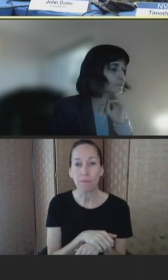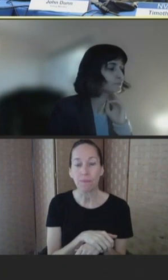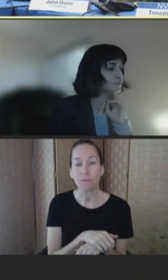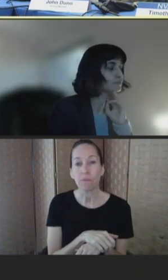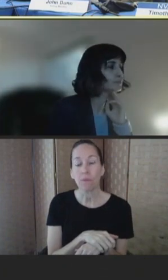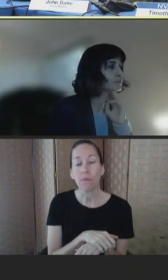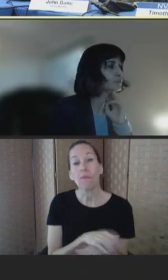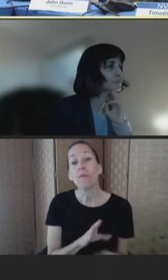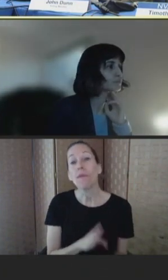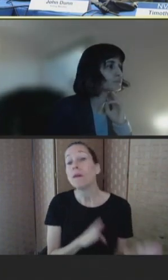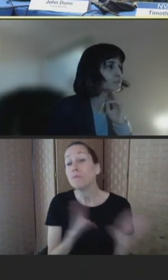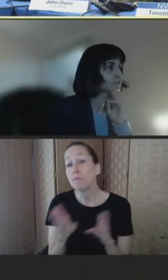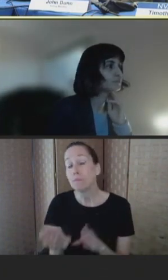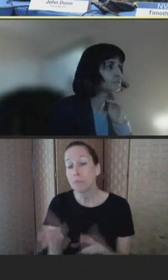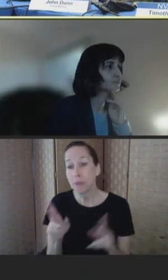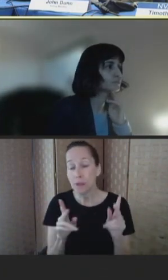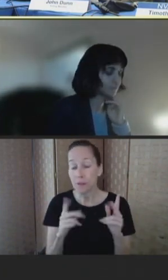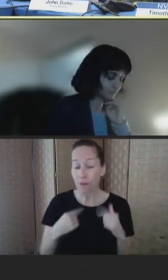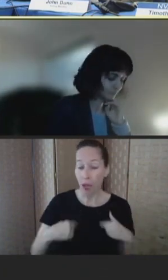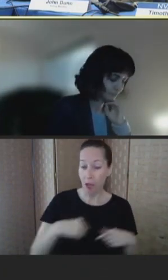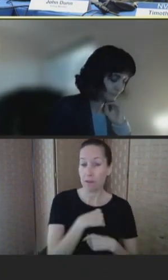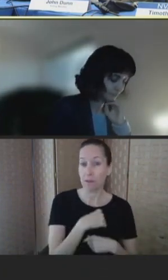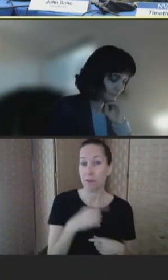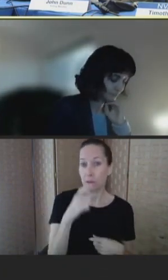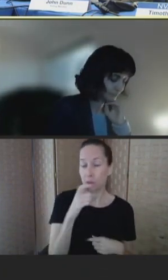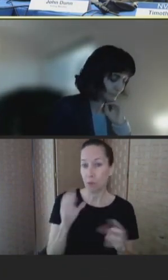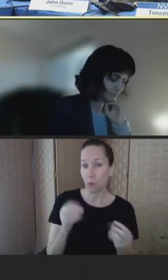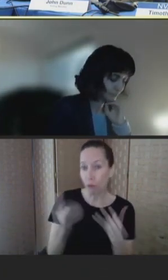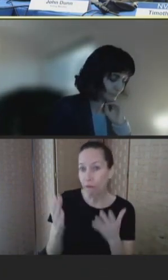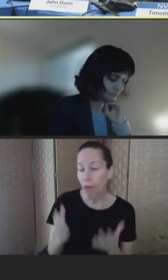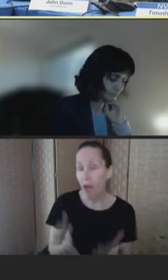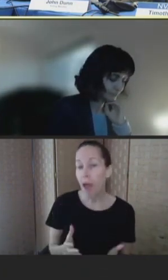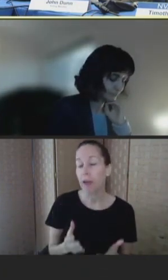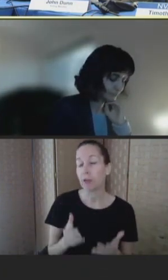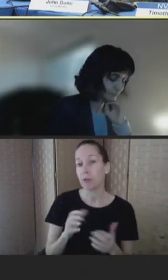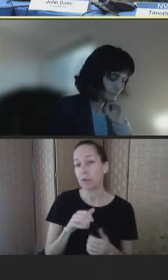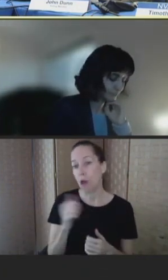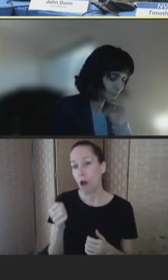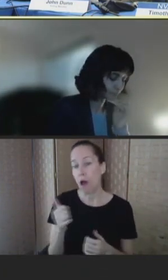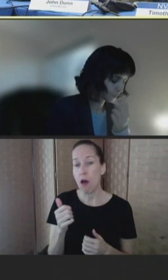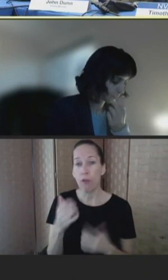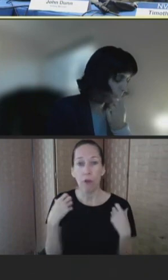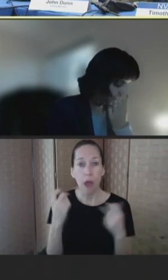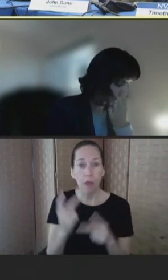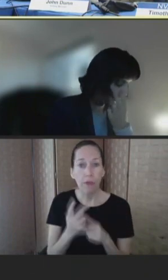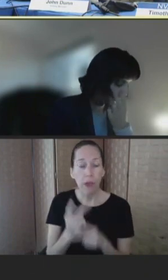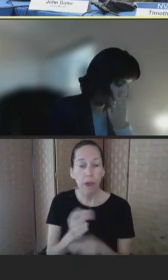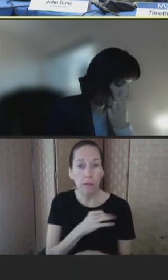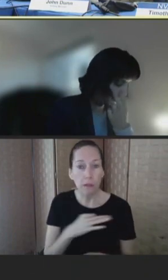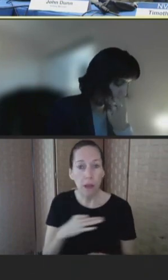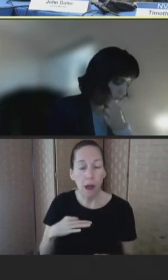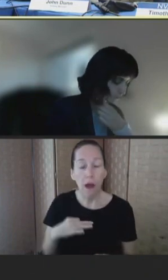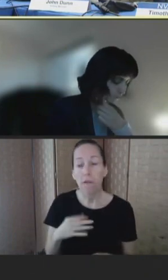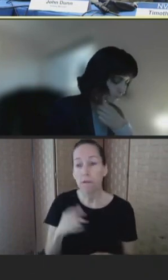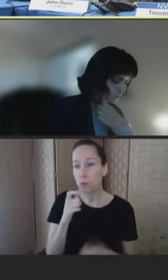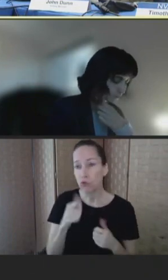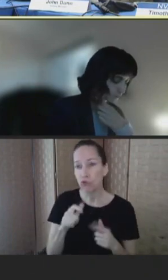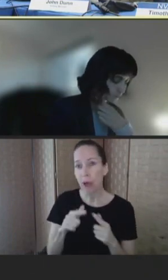convince them, for providers, for other healthcare personnel, for influencers, you know, it's said